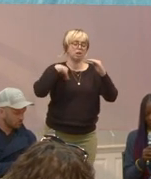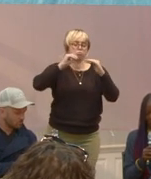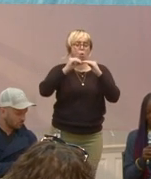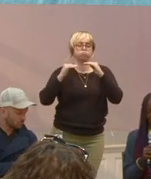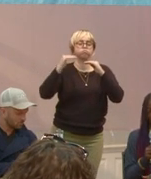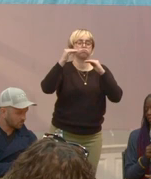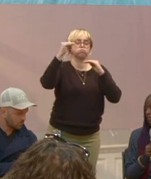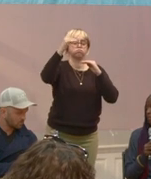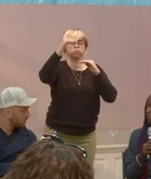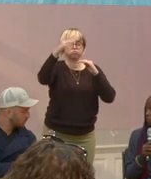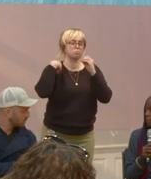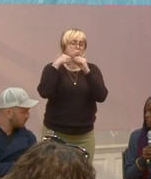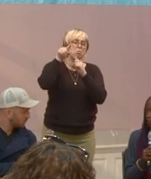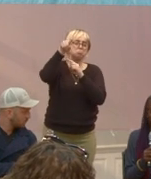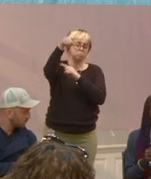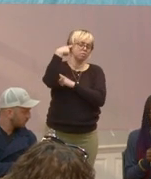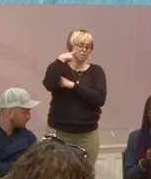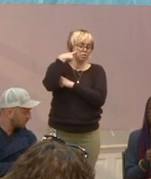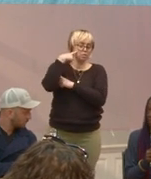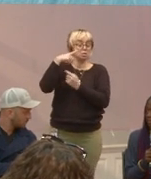this is what's happening in this moment, being clean or not